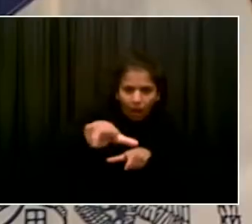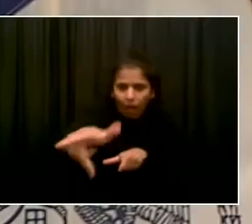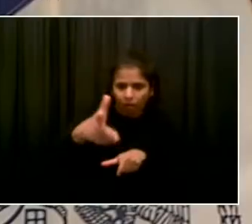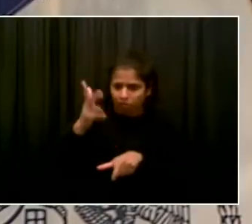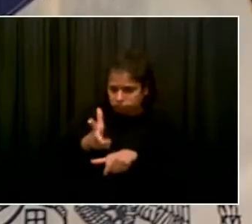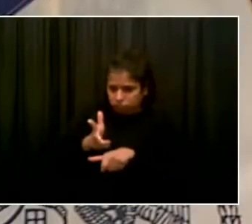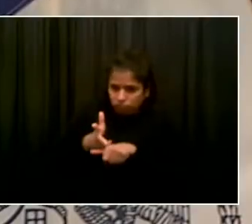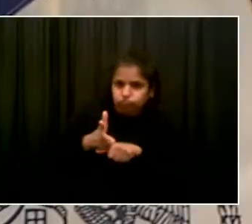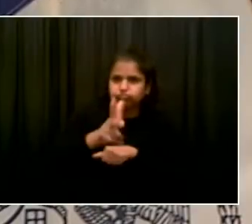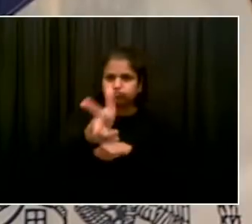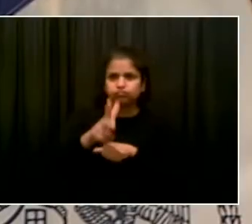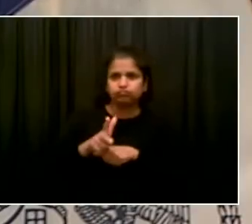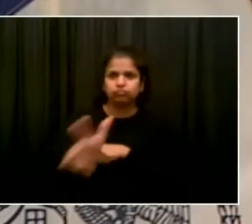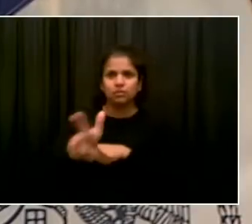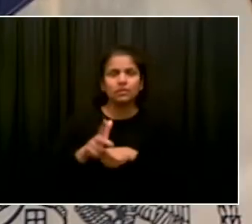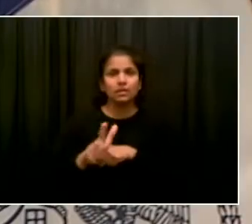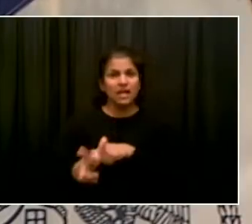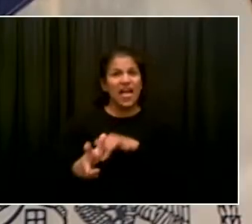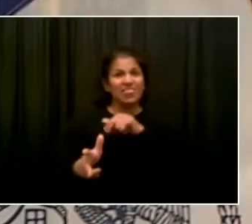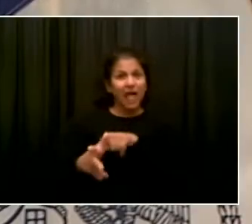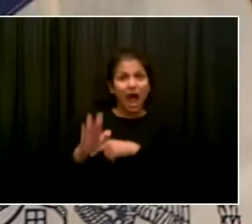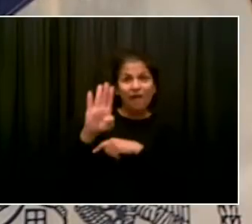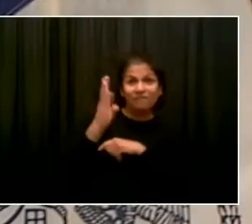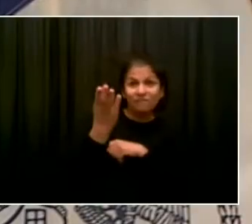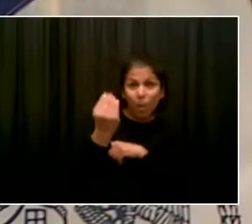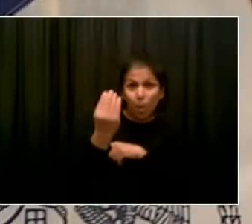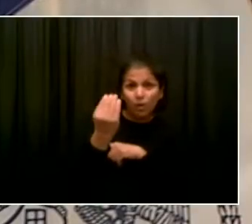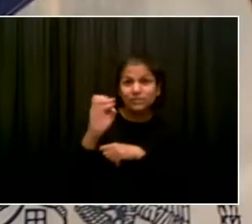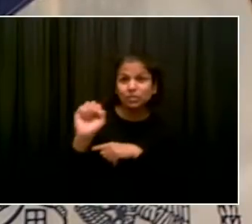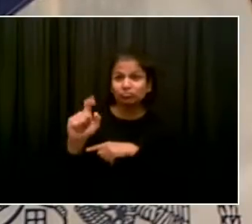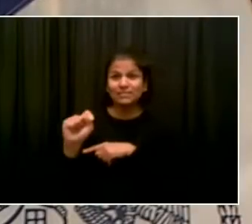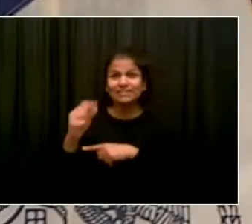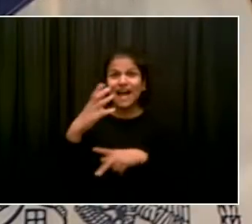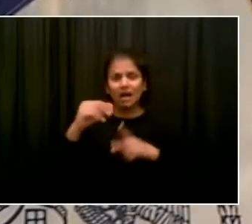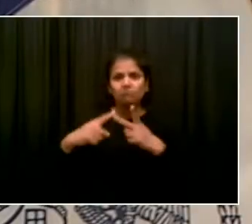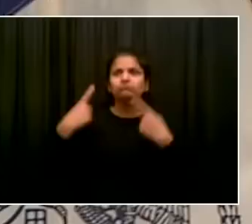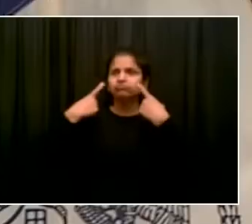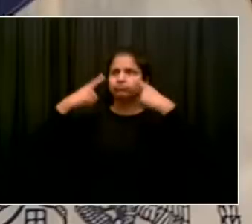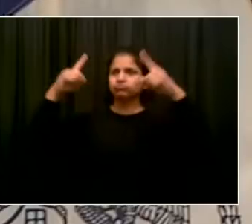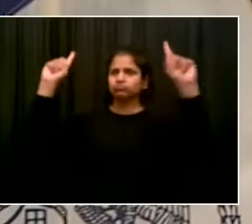CITY. 14th STREET HAS BEEN A TREMENDOUS SUCCESS BUT THERE IS LAO T MORE THAN THAT.